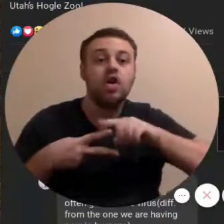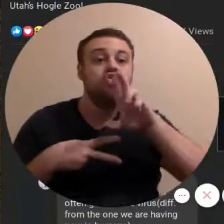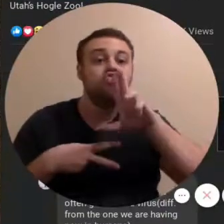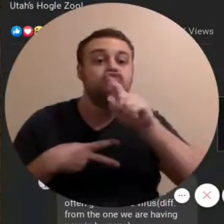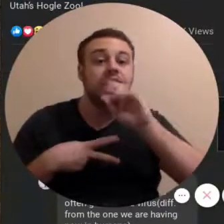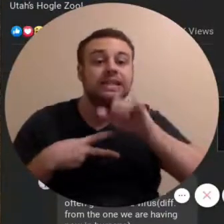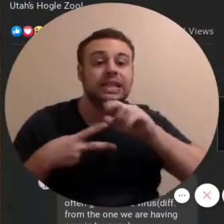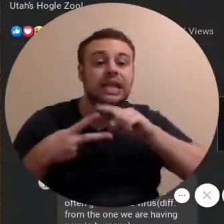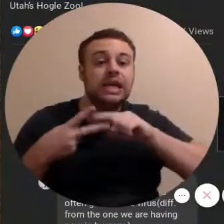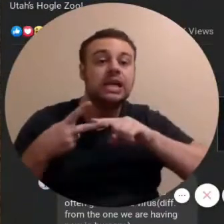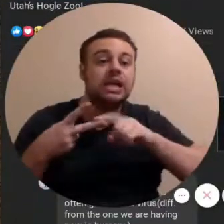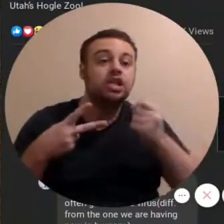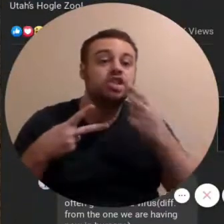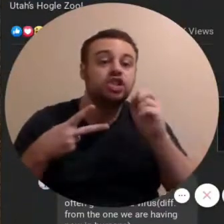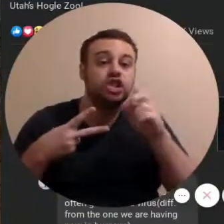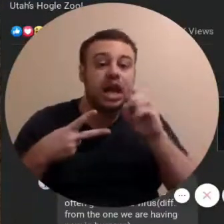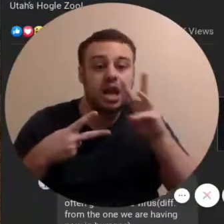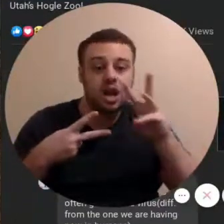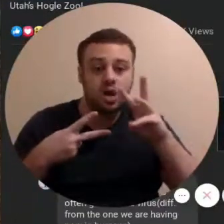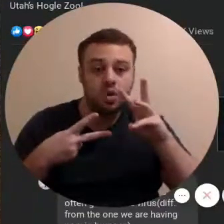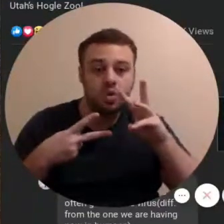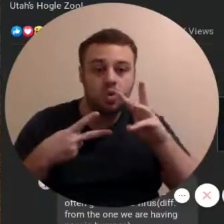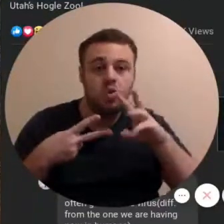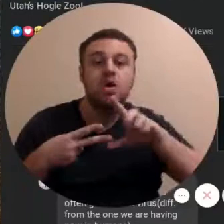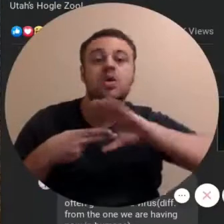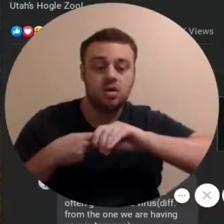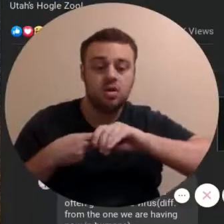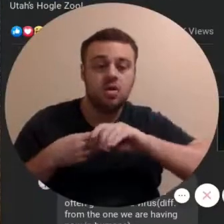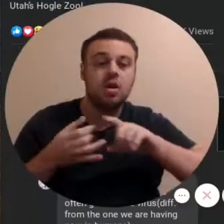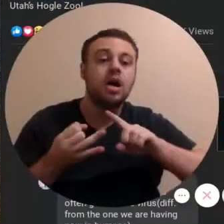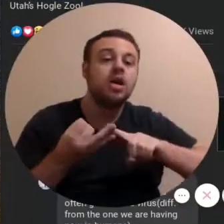And then the girls names are Autumn and Maple. The females